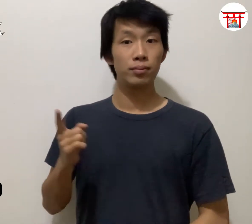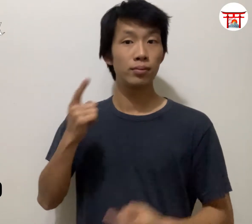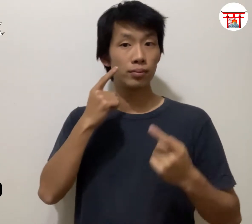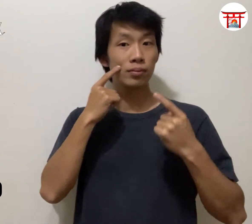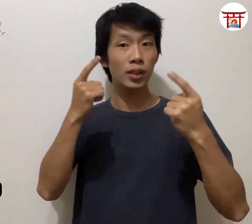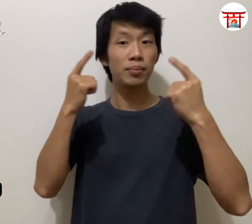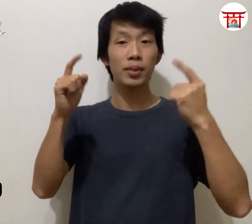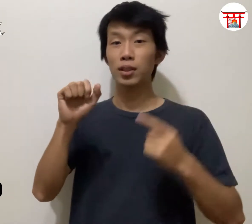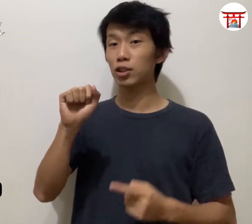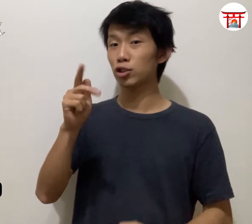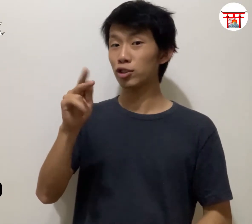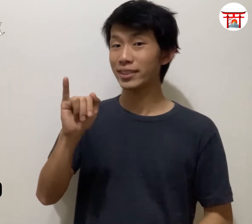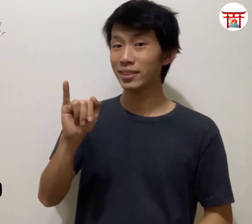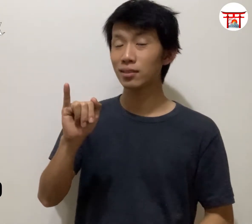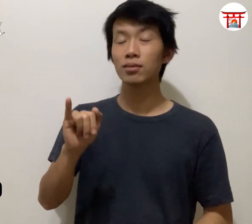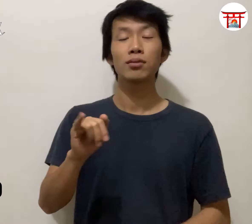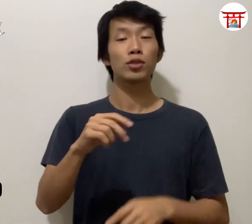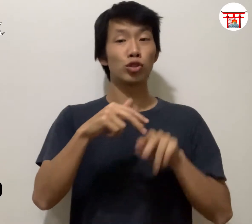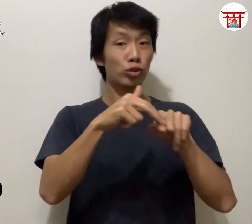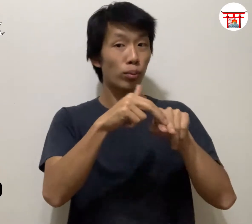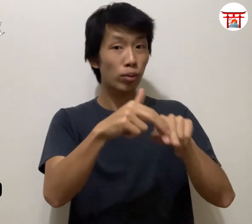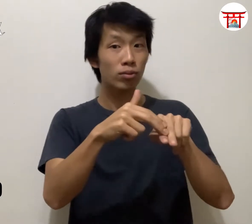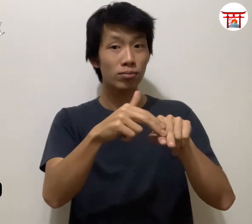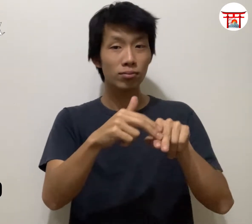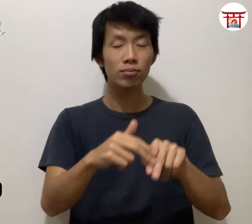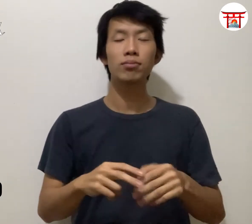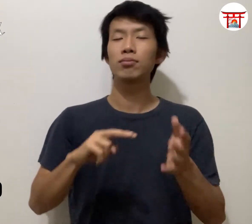There is a famous spot for skiing and snowboarding.